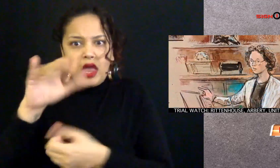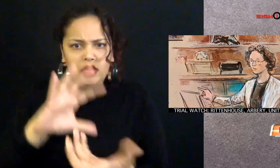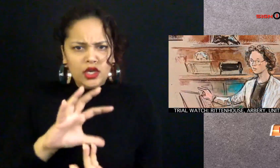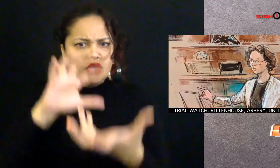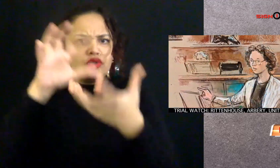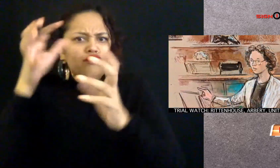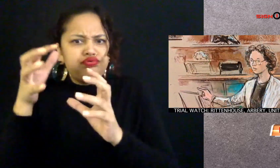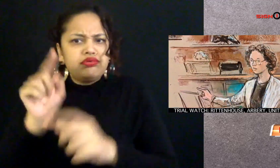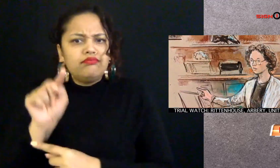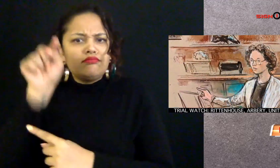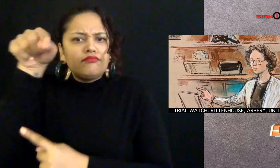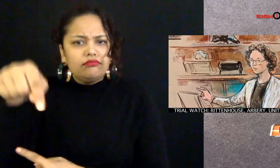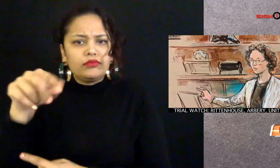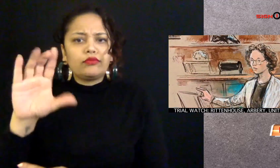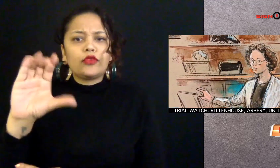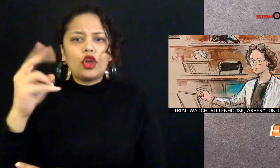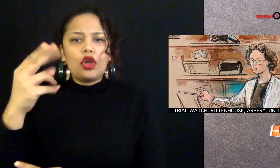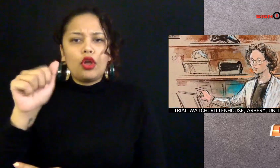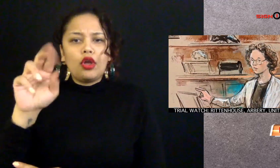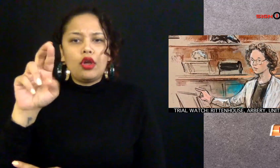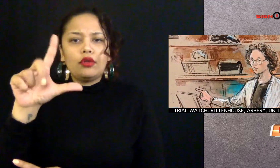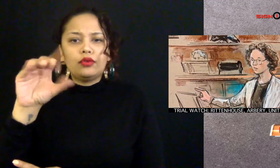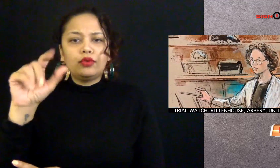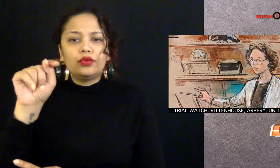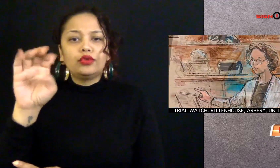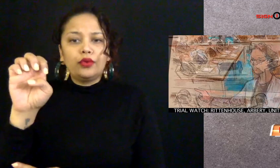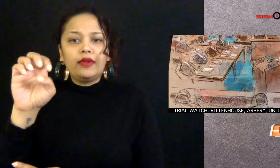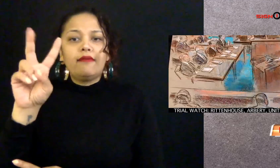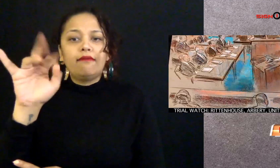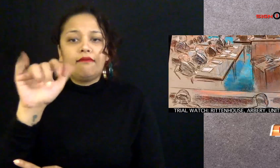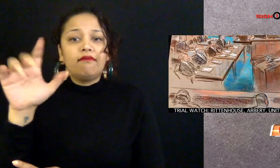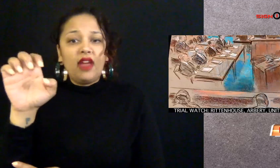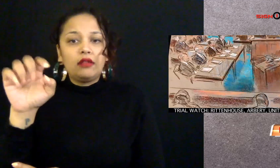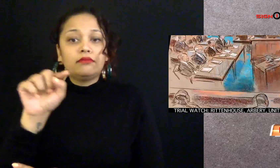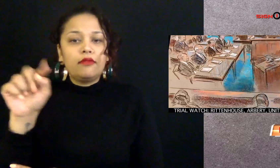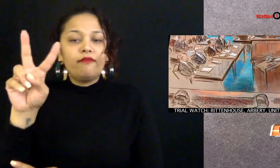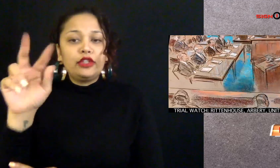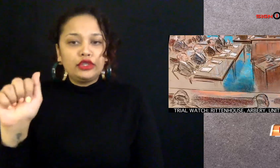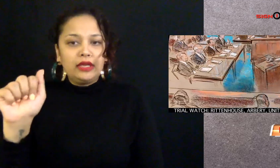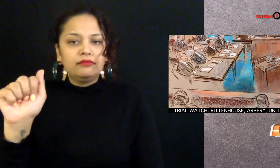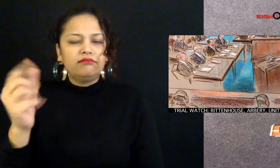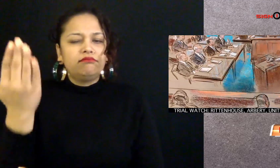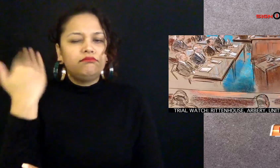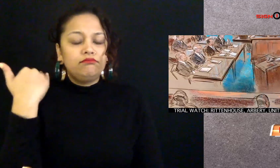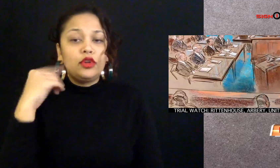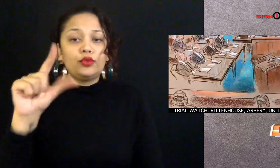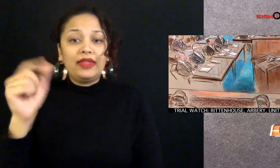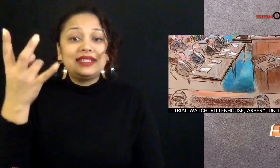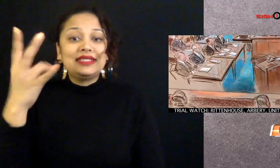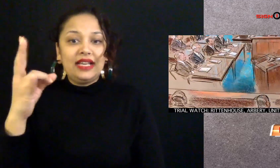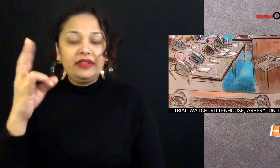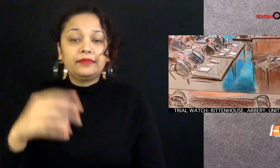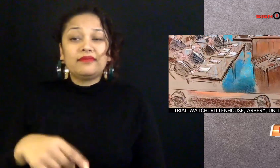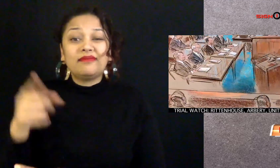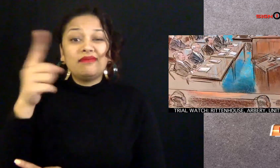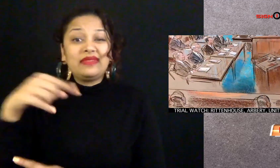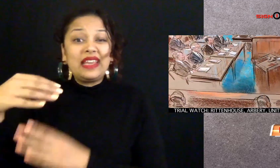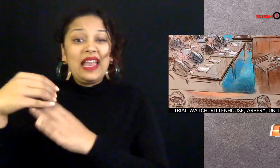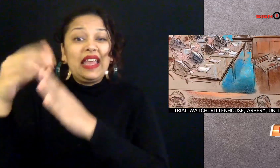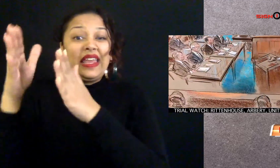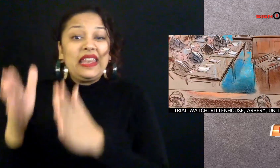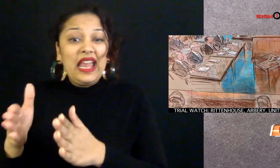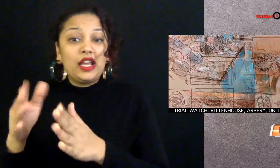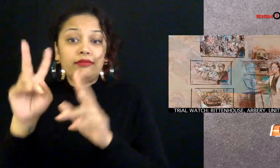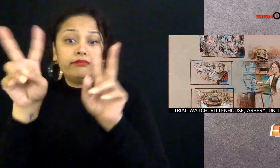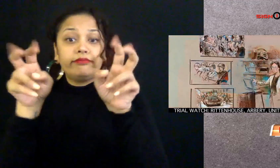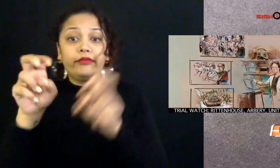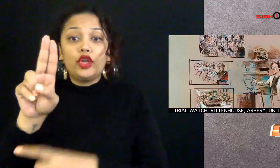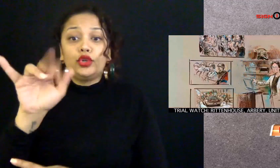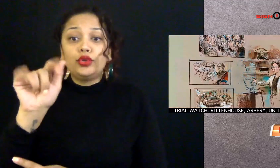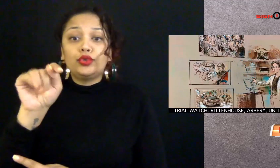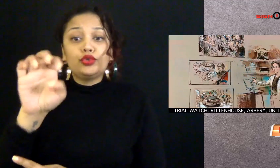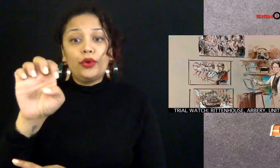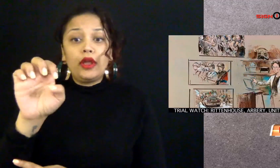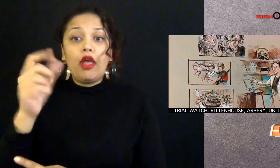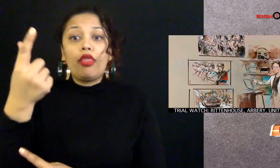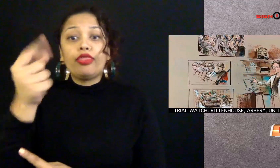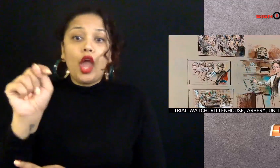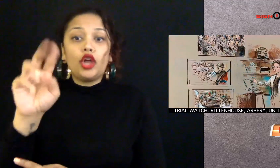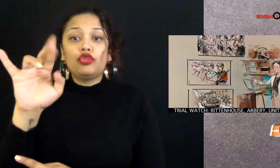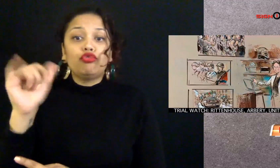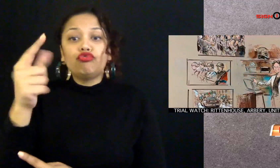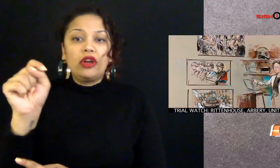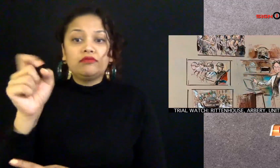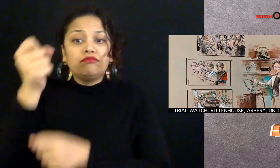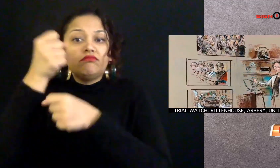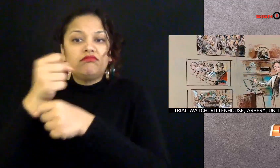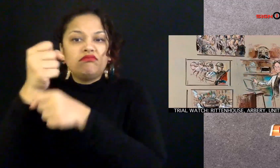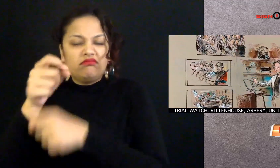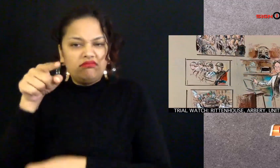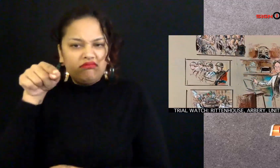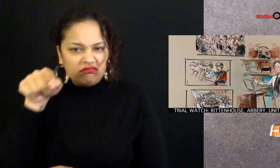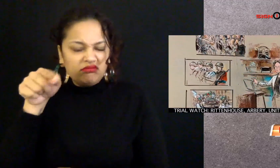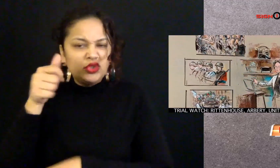who organized a rally that turned deadly in Charlottesville Virginia in 2017 leaders of